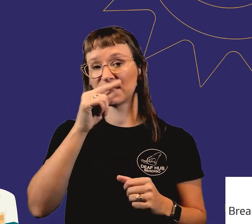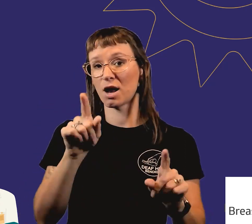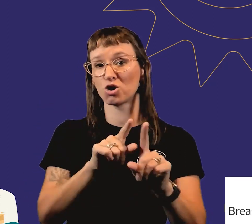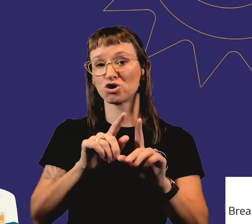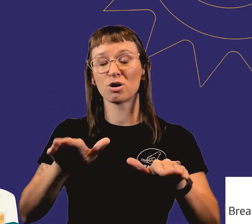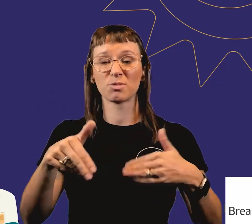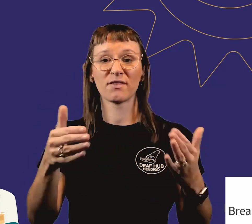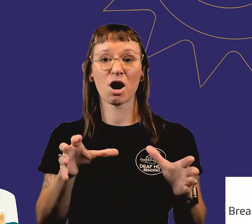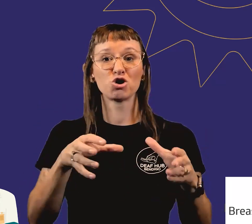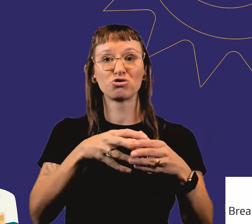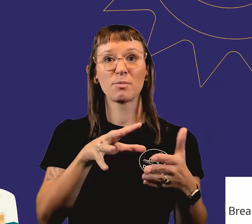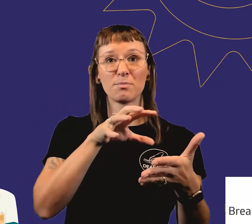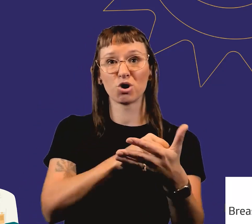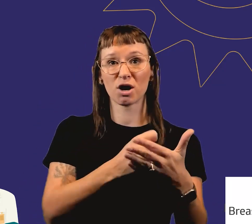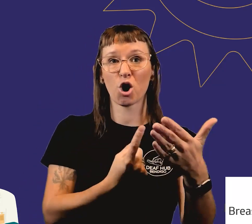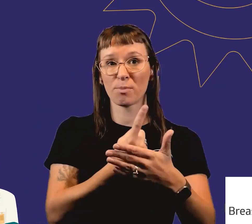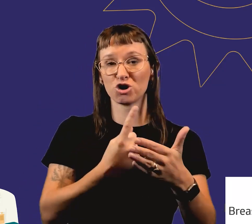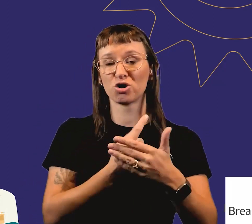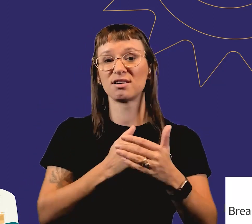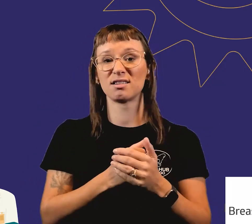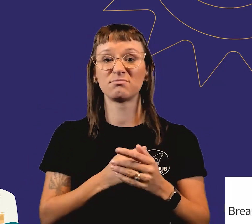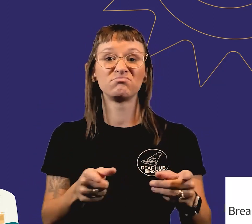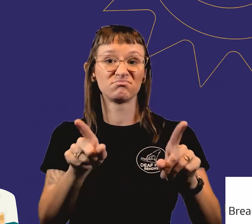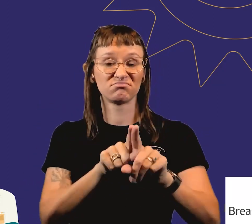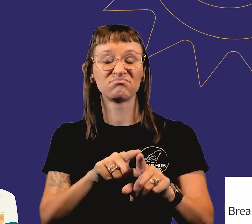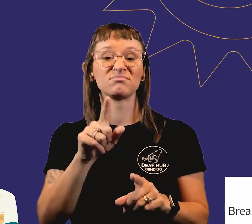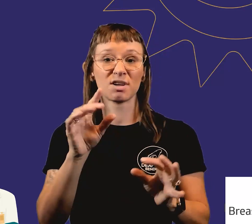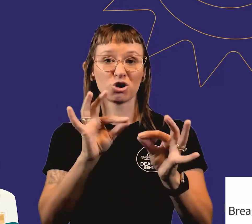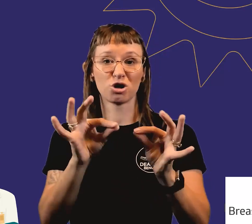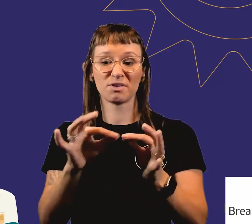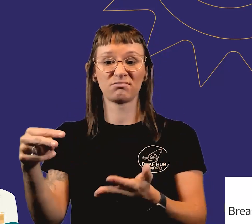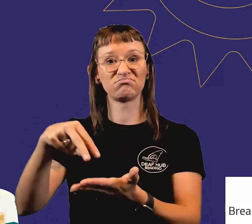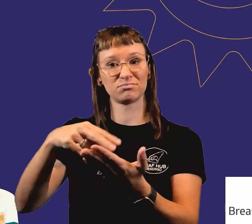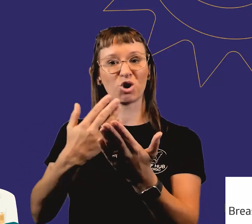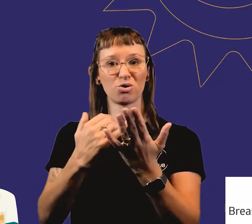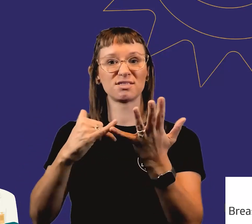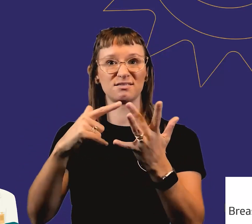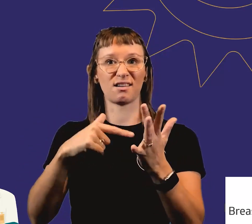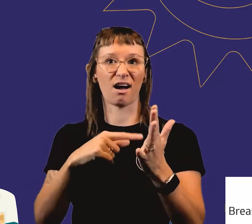We also offer group booking opportunities and can provide an Auslan interpreter on site if required.